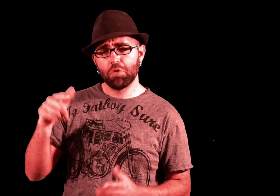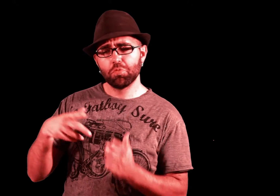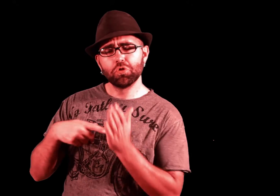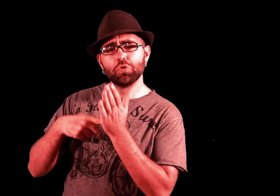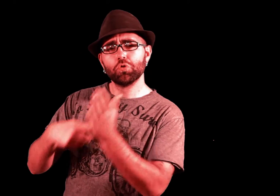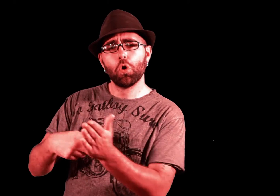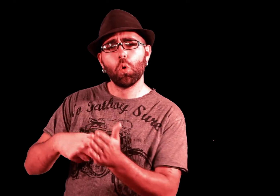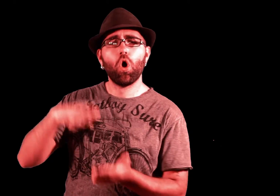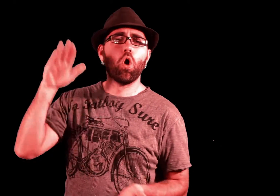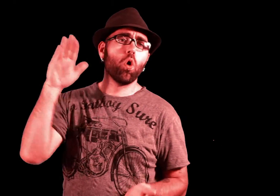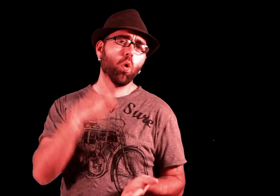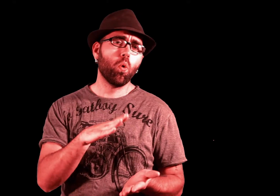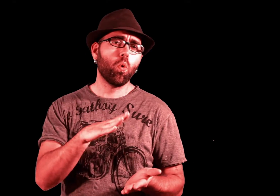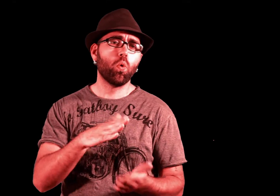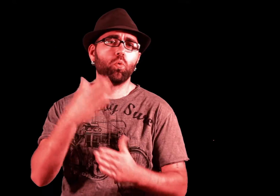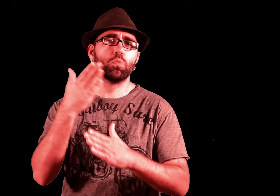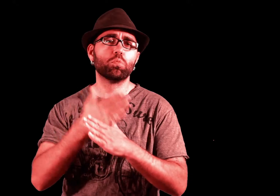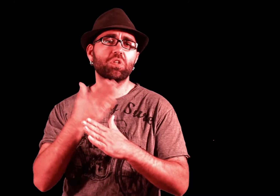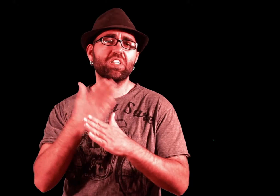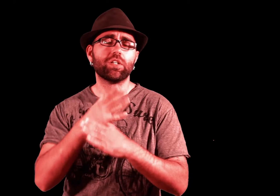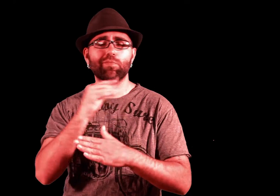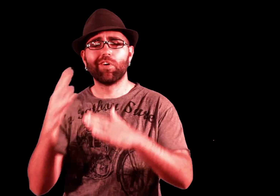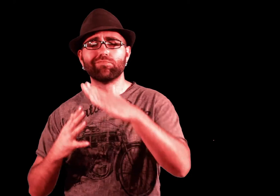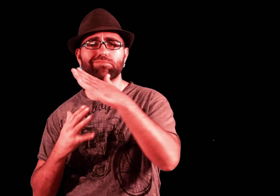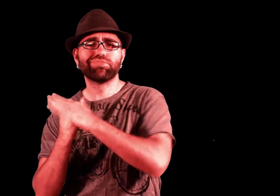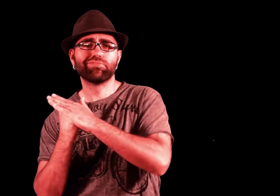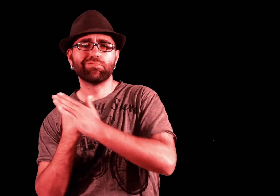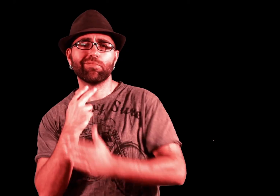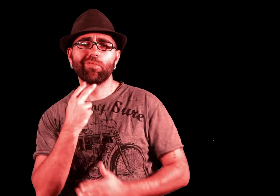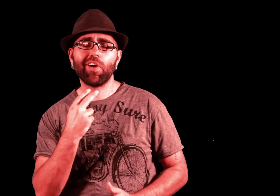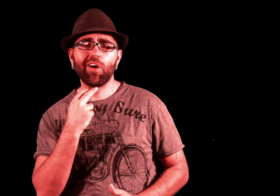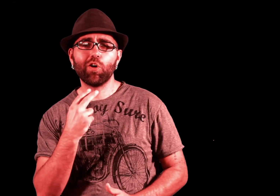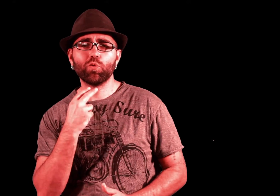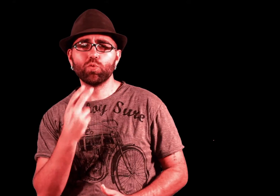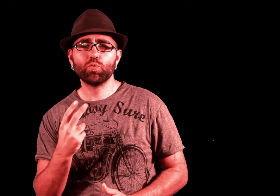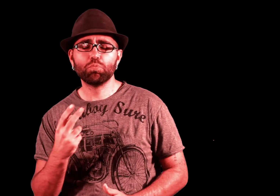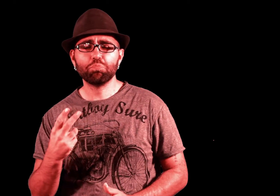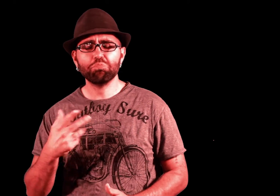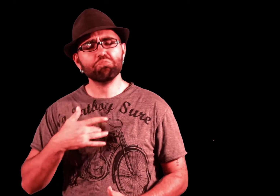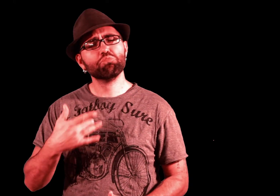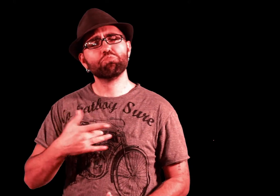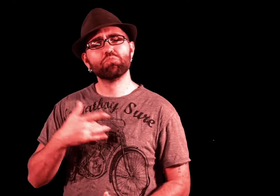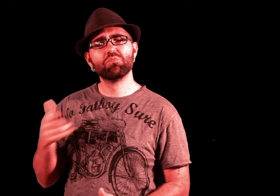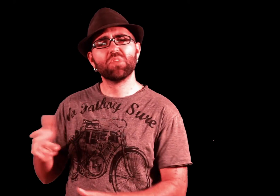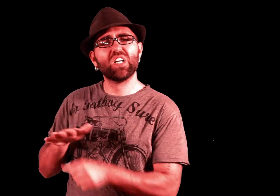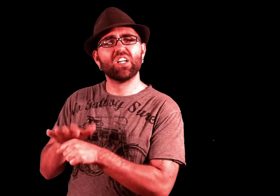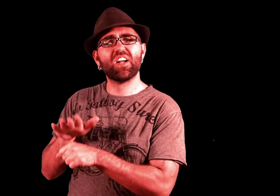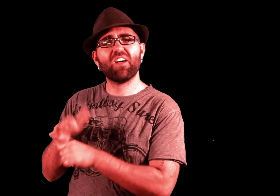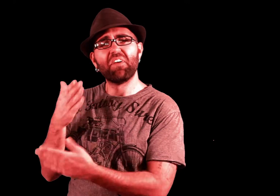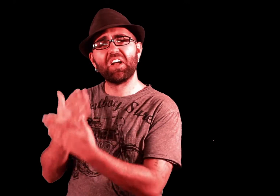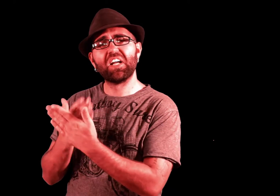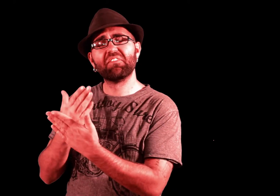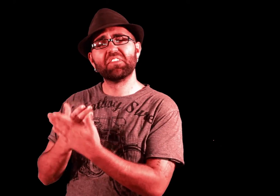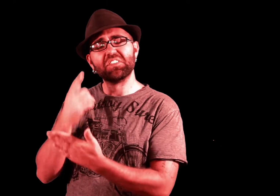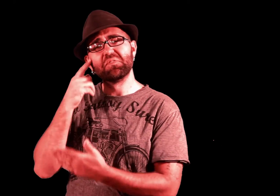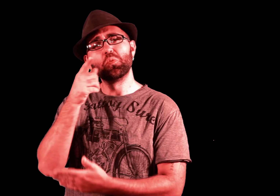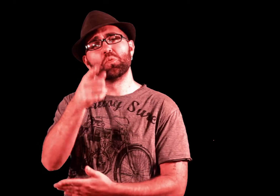I'll play it at low, medium, and maximum volume. I have a feeling this is evidence enough for you